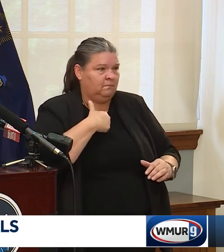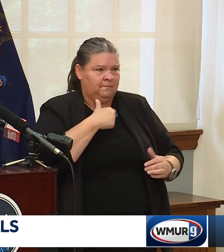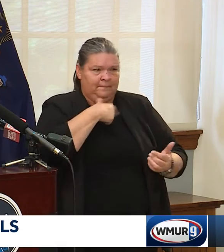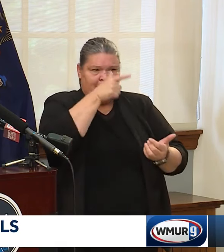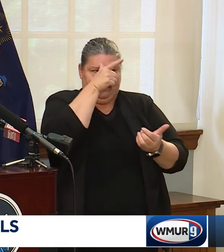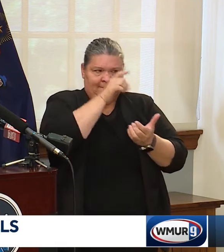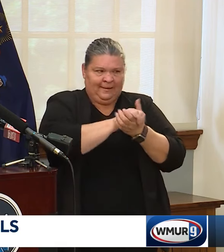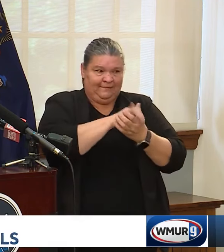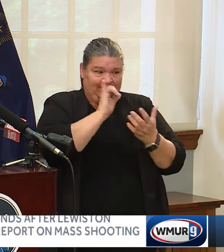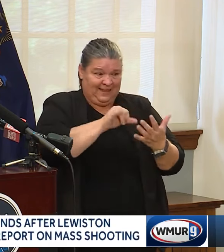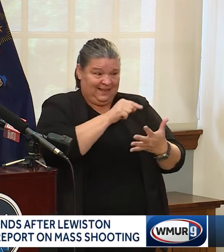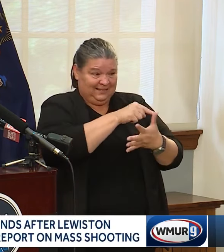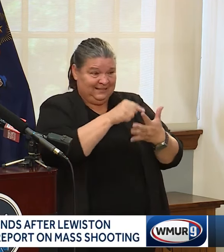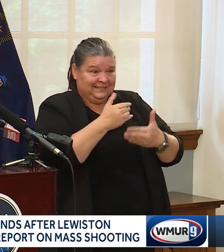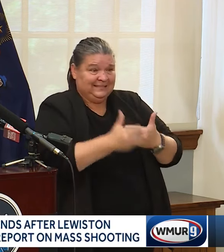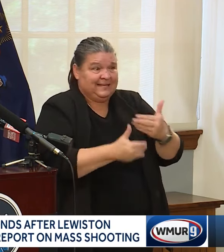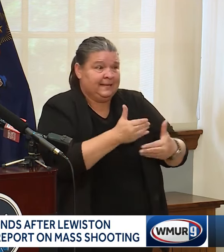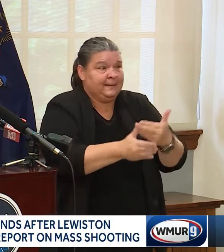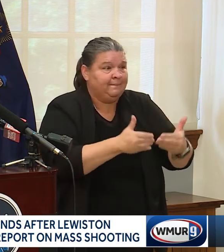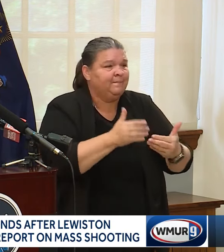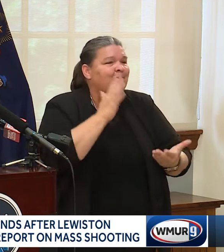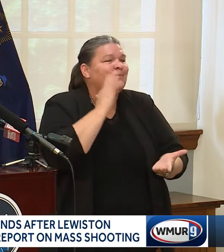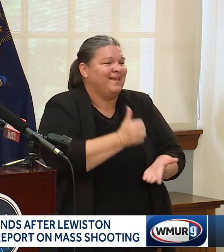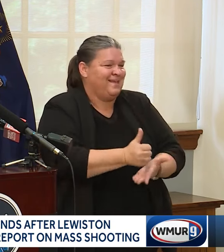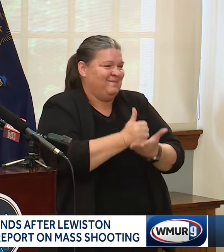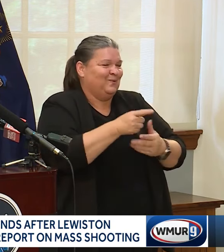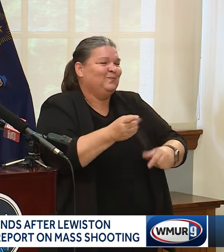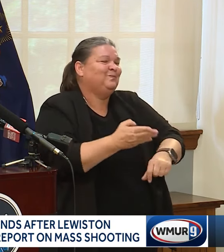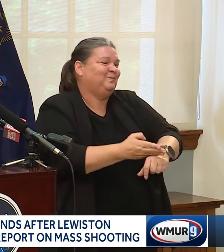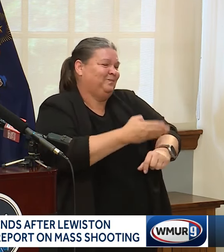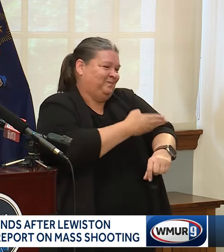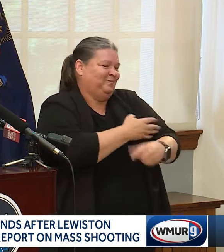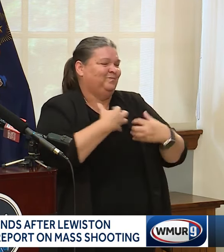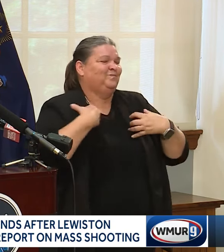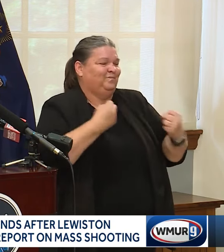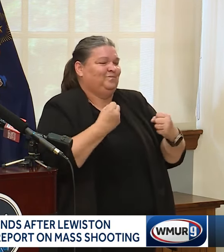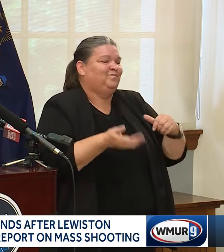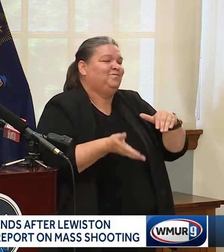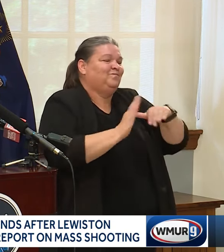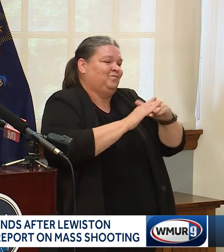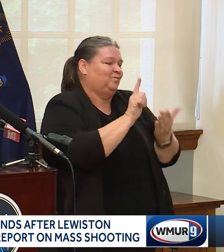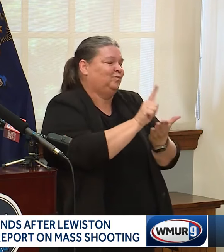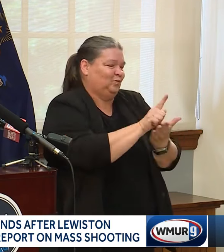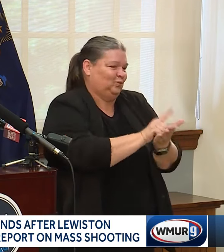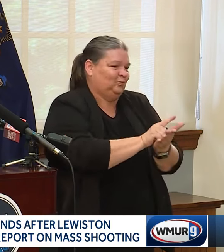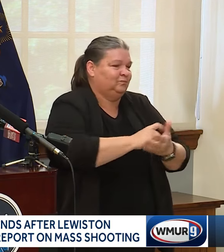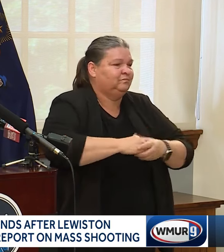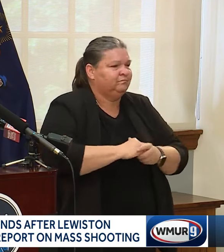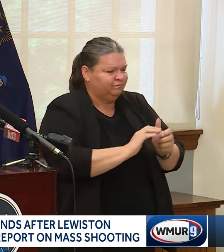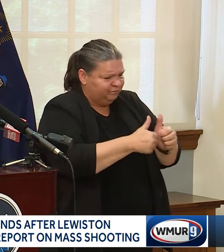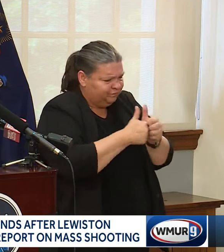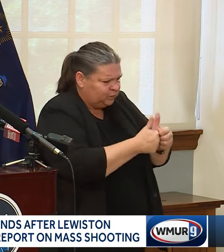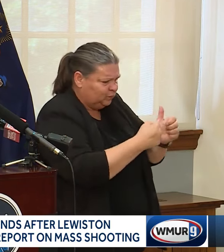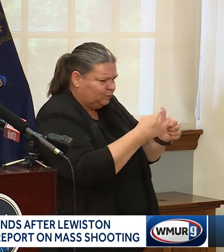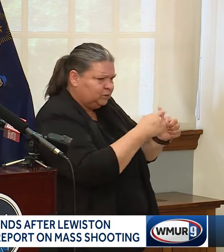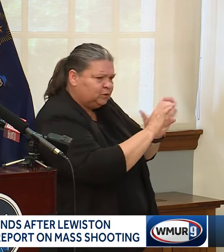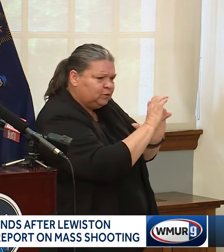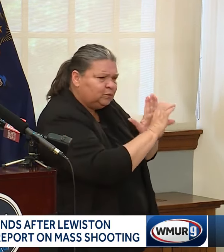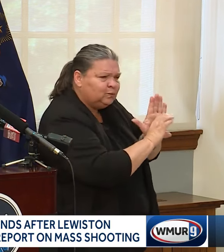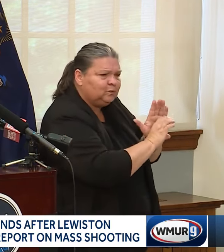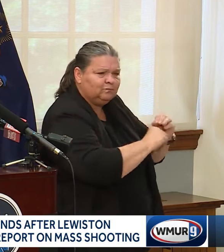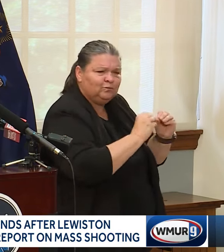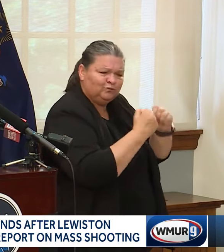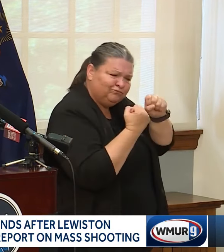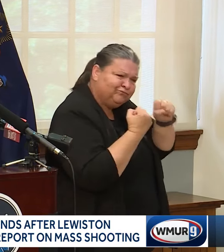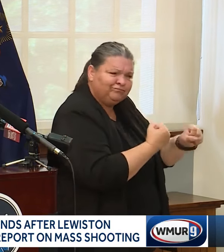BUT I BELIEVE THAT THESE STEPS STRENGTHEN OUR LAW BECAUSE THEY THEY PROTECT THE DUE PROCESS RIGHTS OF ALL OF US.